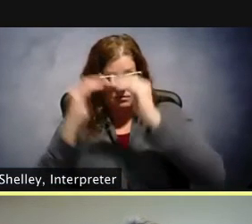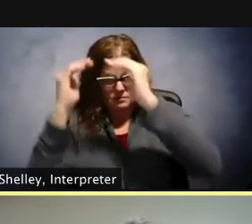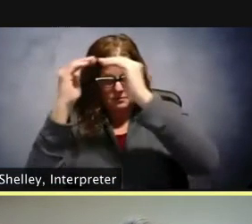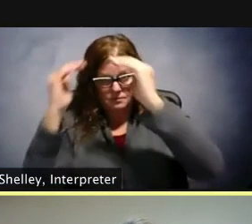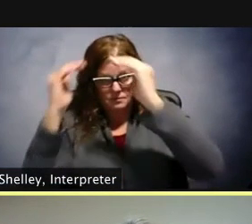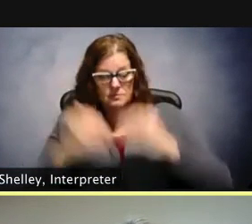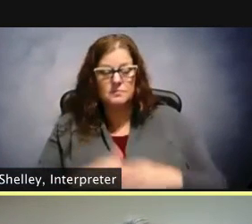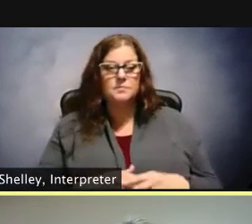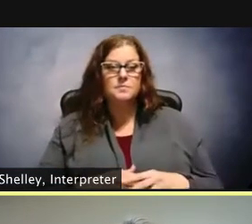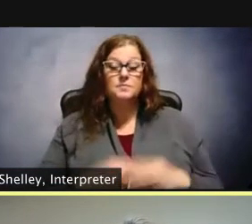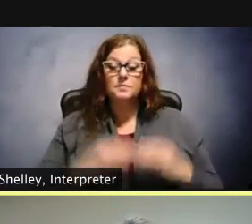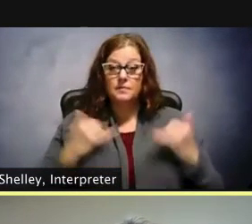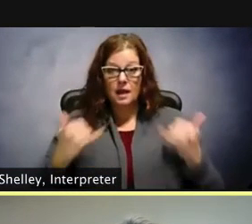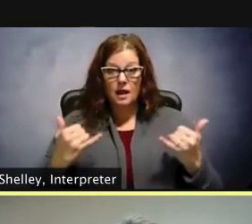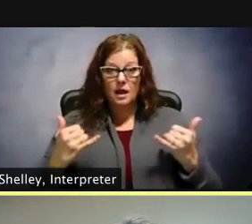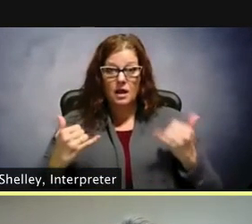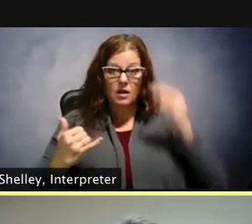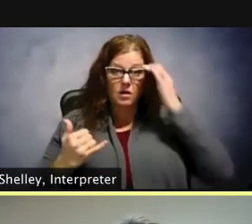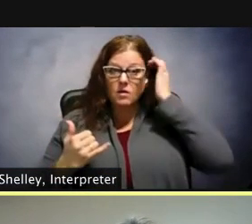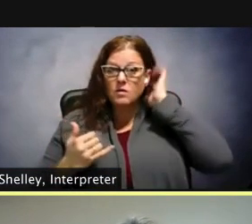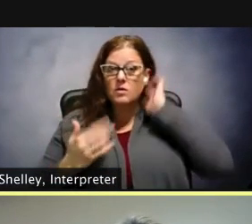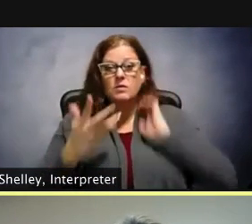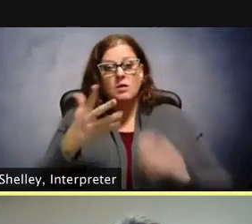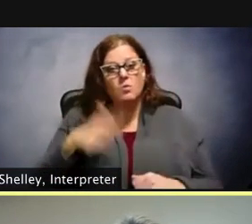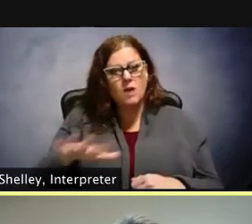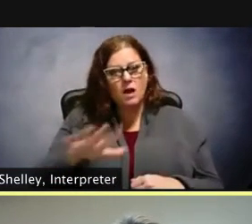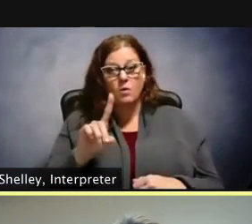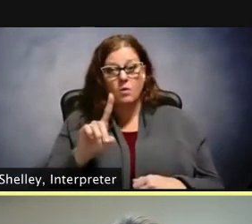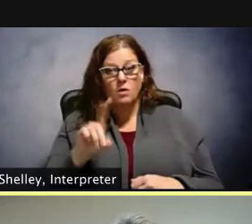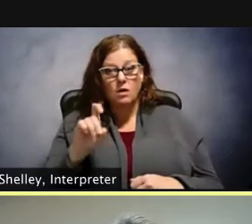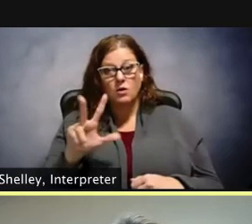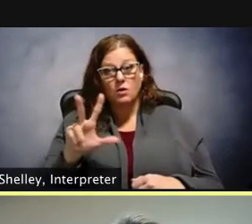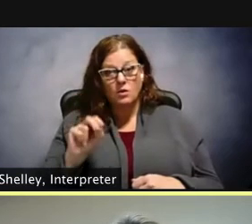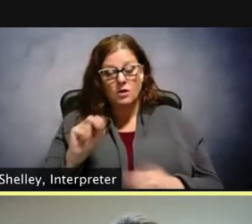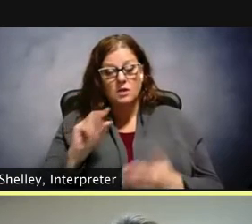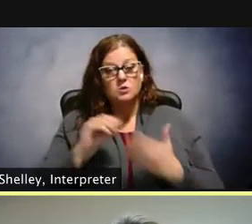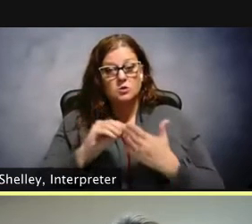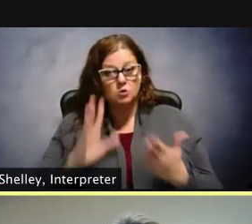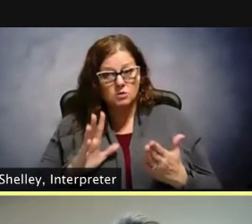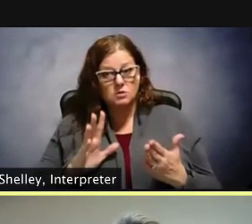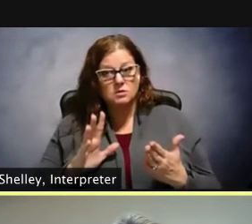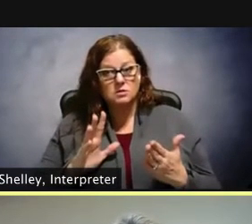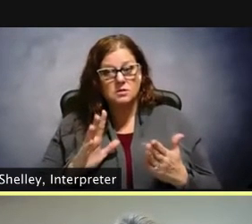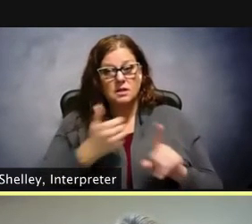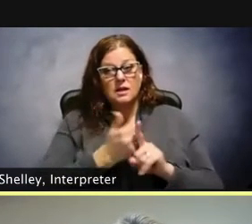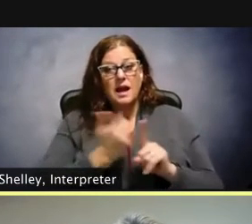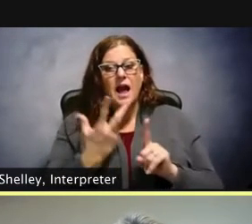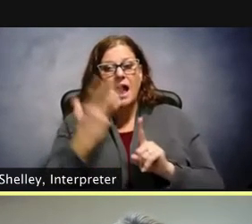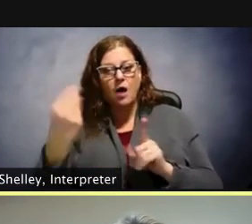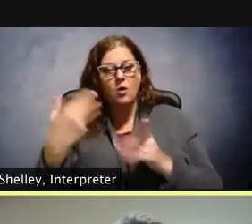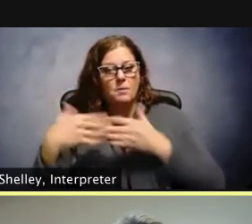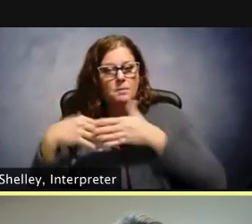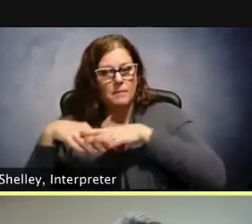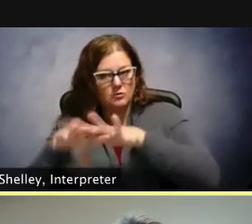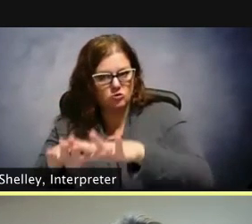Right now, we have about 130 students who are out in the mainstream, which is